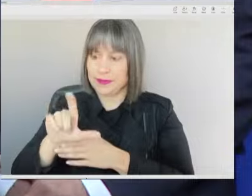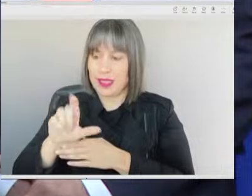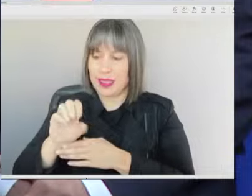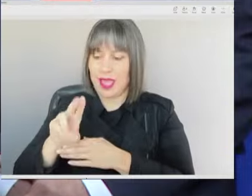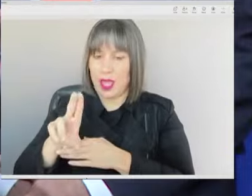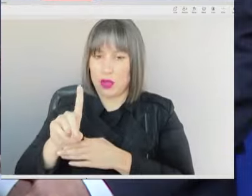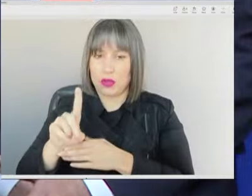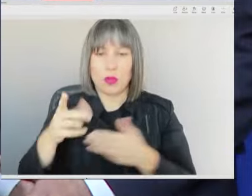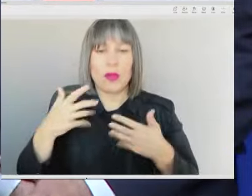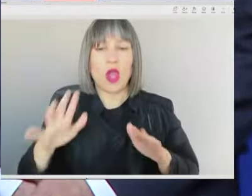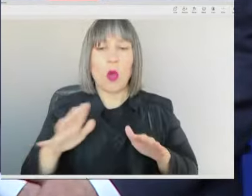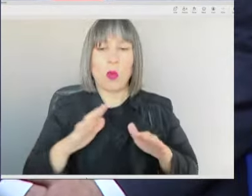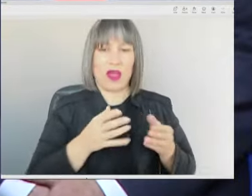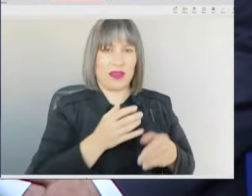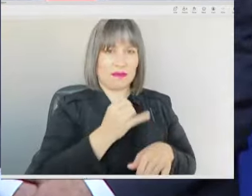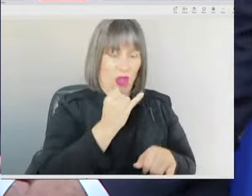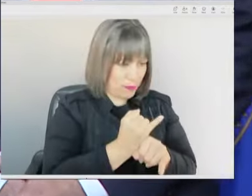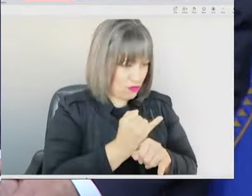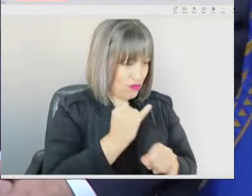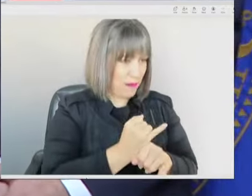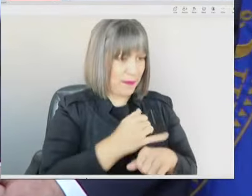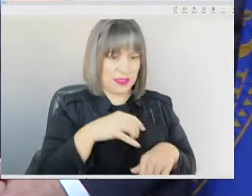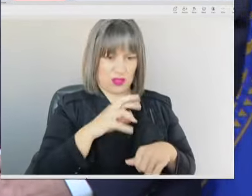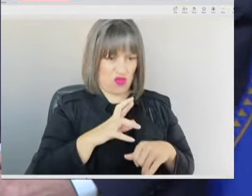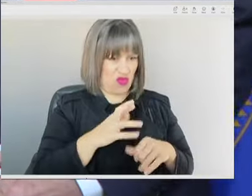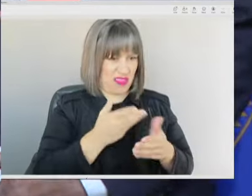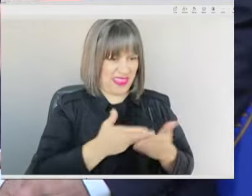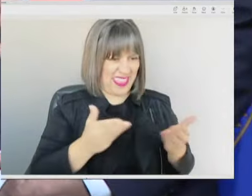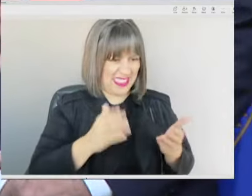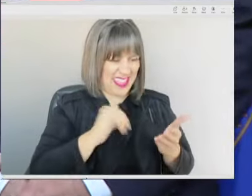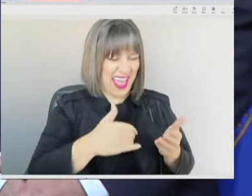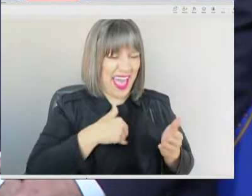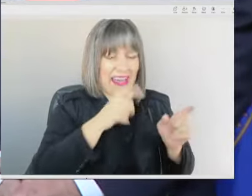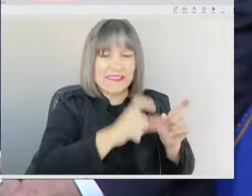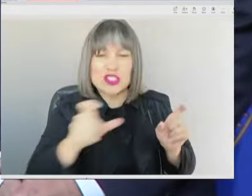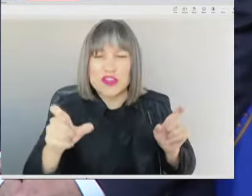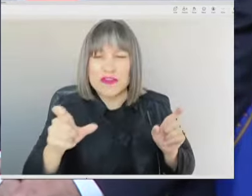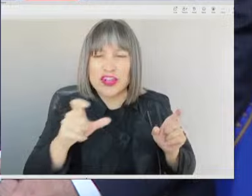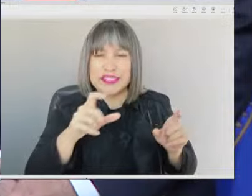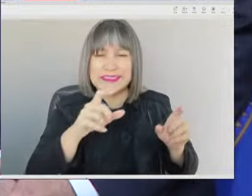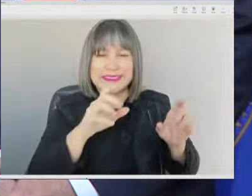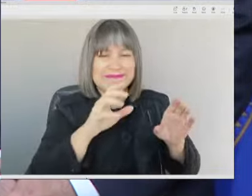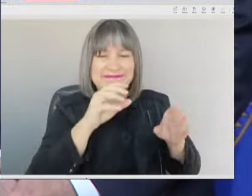that are in the side of the states that maybe have servers in a closet. We want 2026 technology in